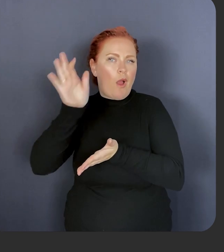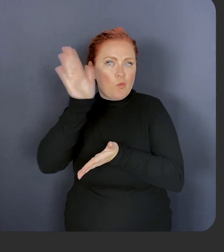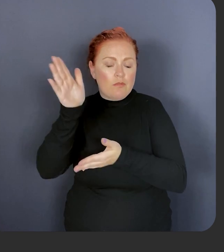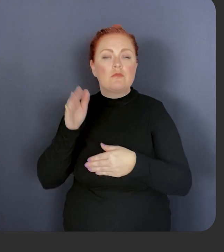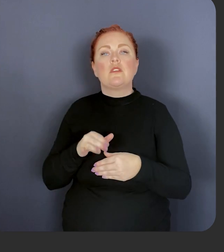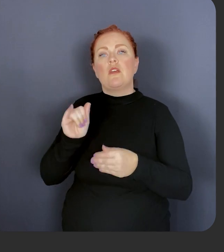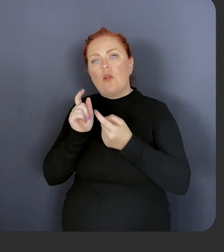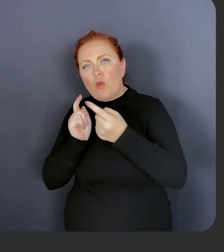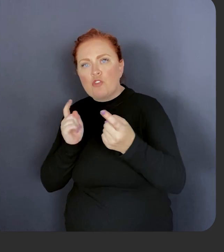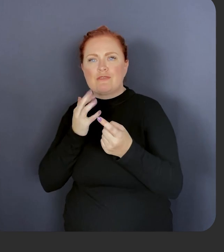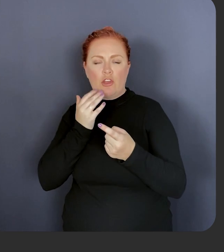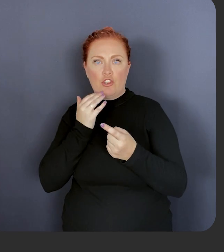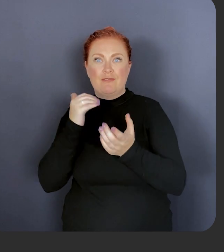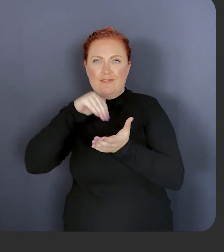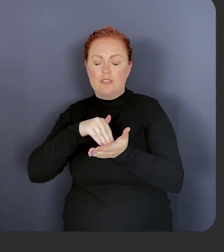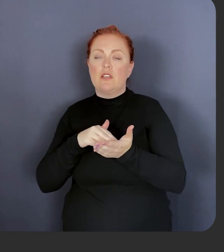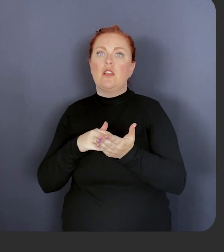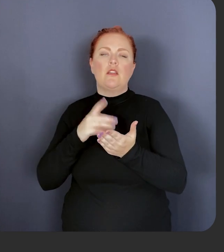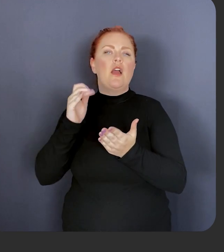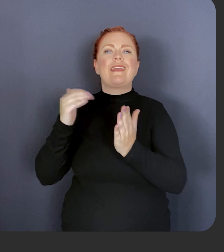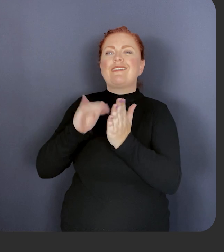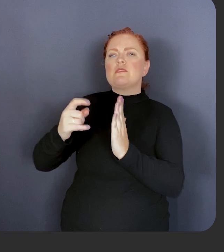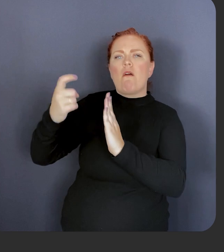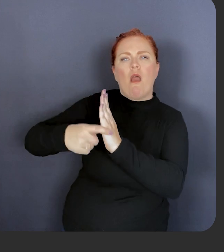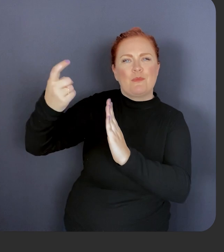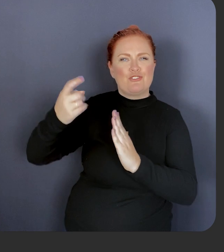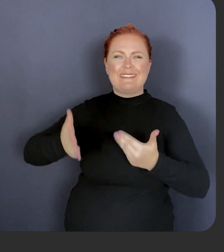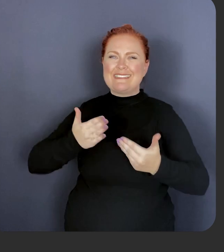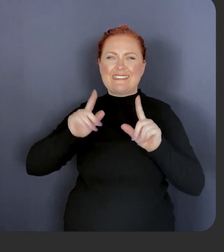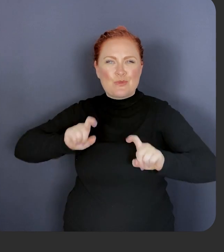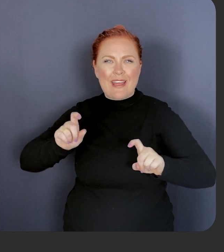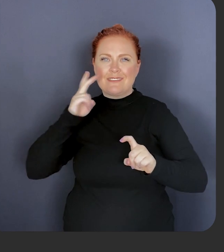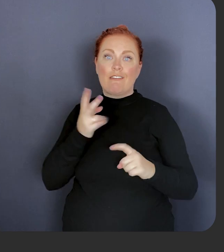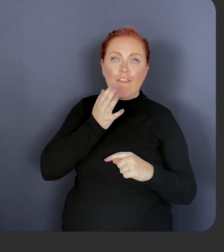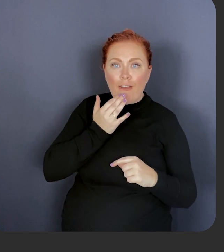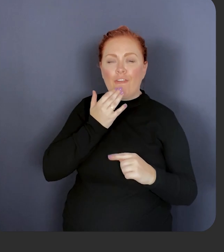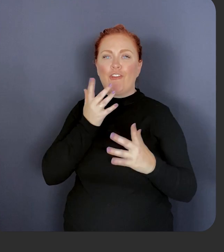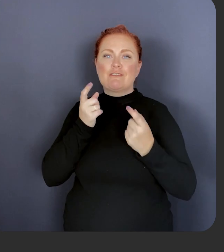So this is the contrast here because, again, this is super automated. We can test and see if colors meet it.